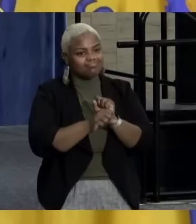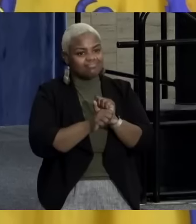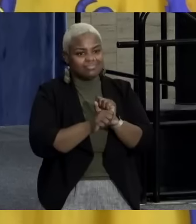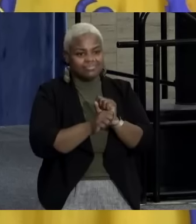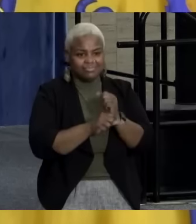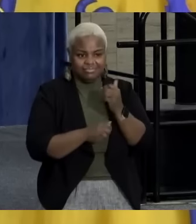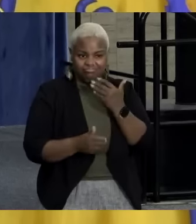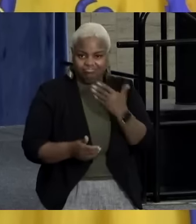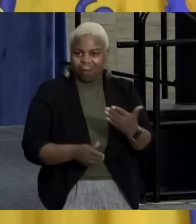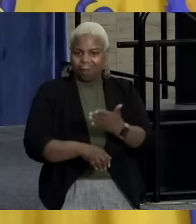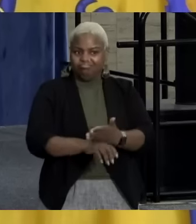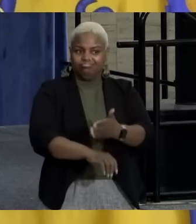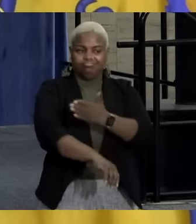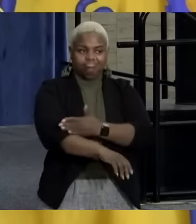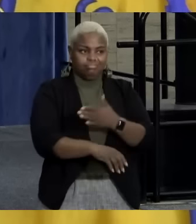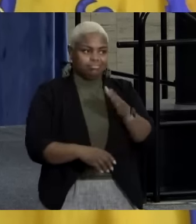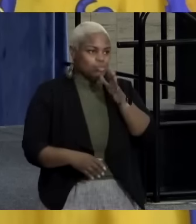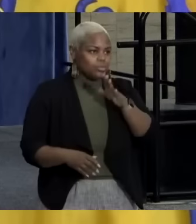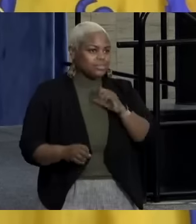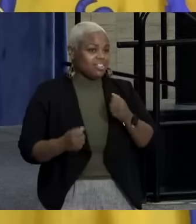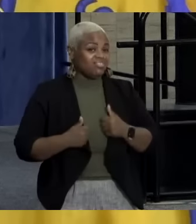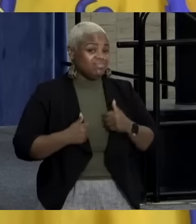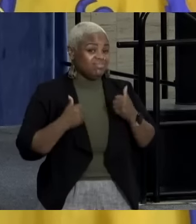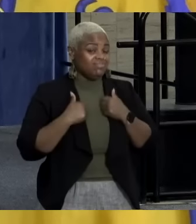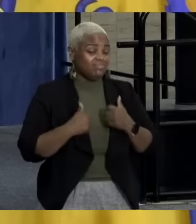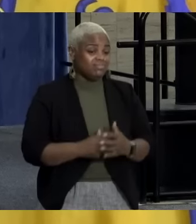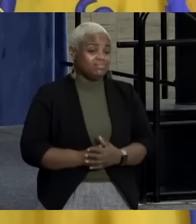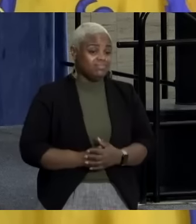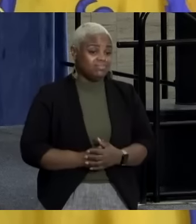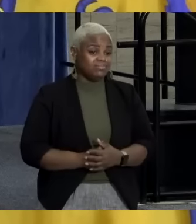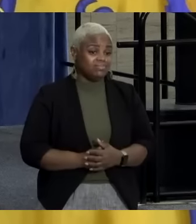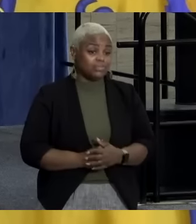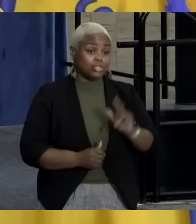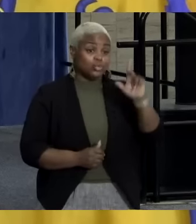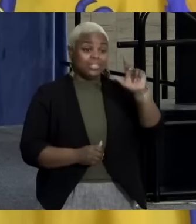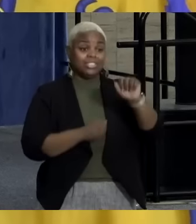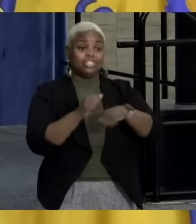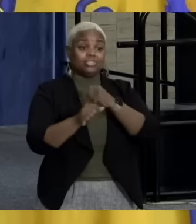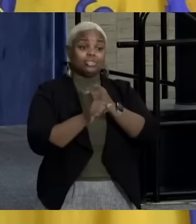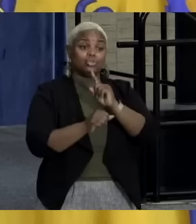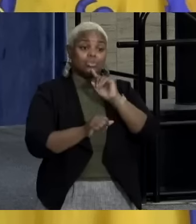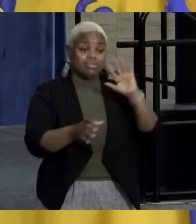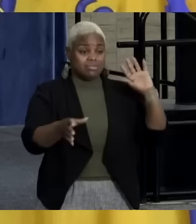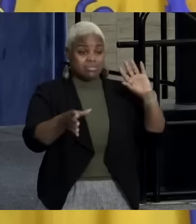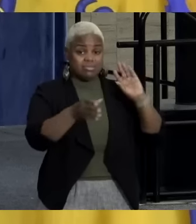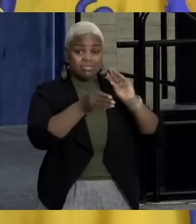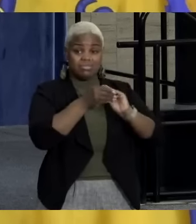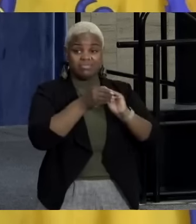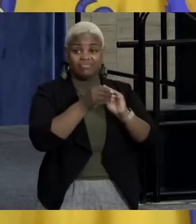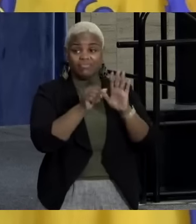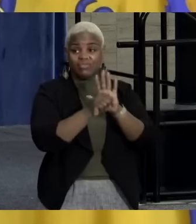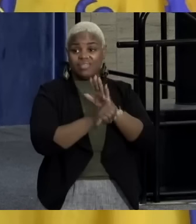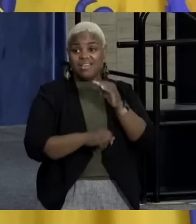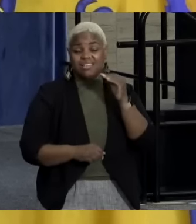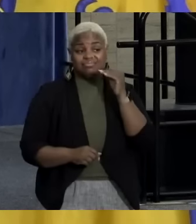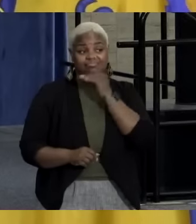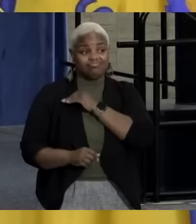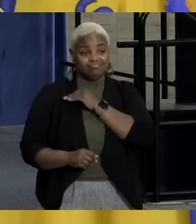After 23 years of dogma, the FDA today is announcing that we are going to stop the